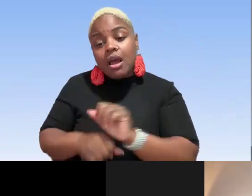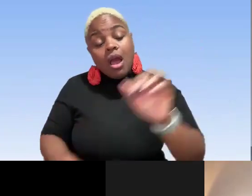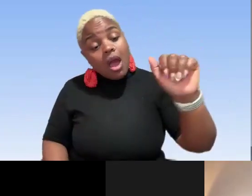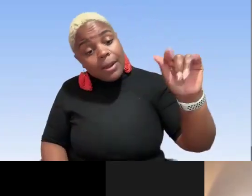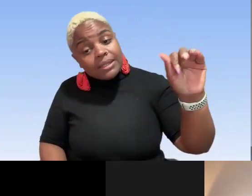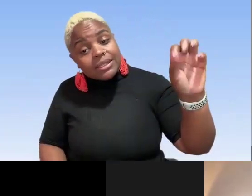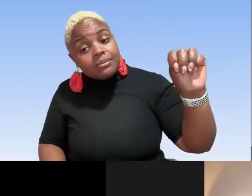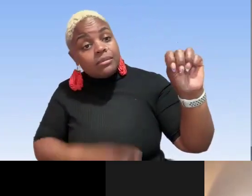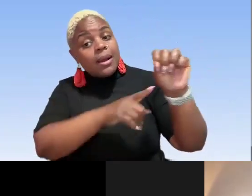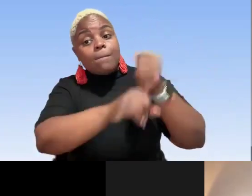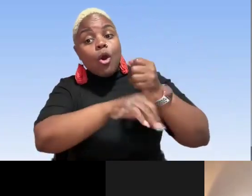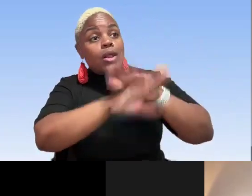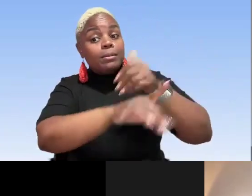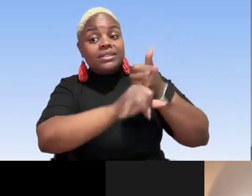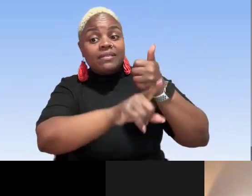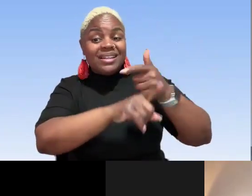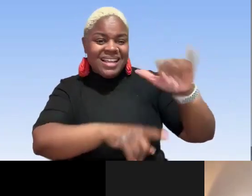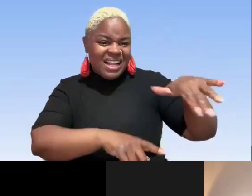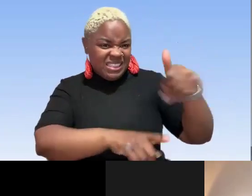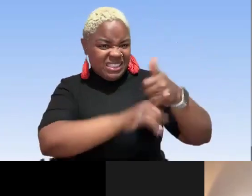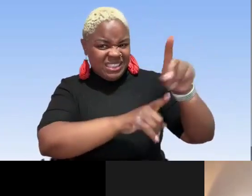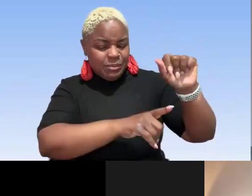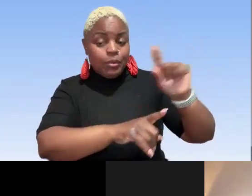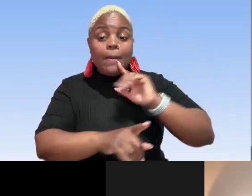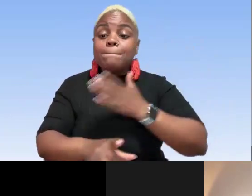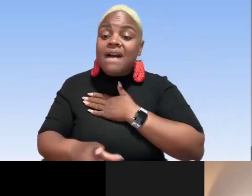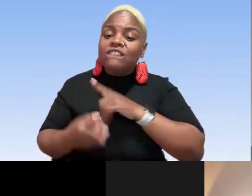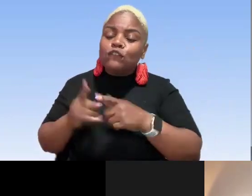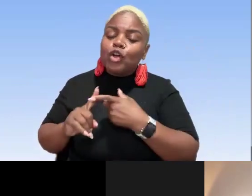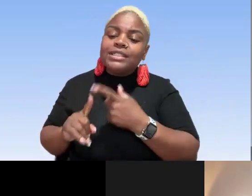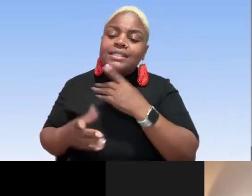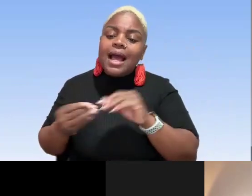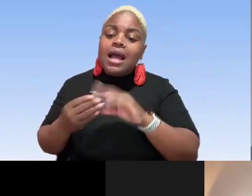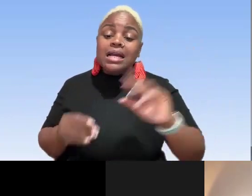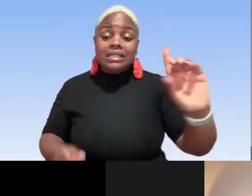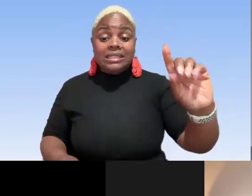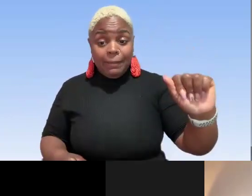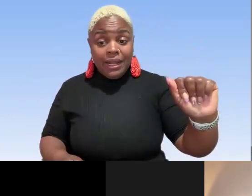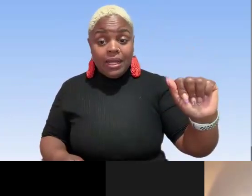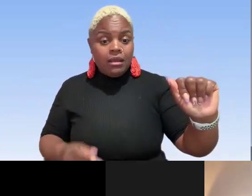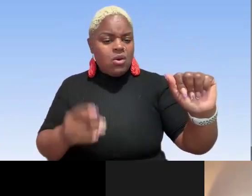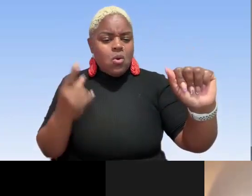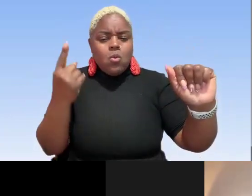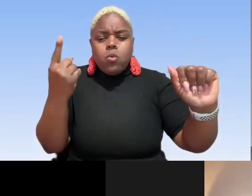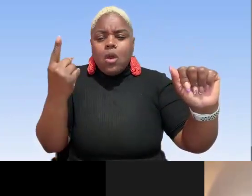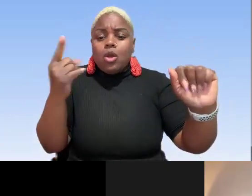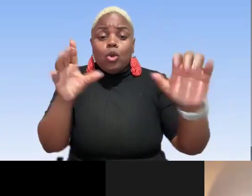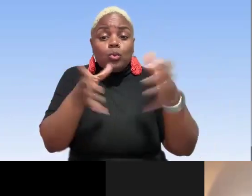As a friend, uh, Jillian would say, you know, "Disability is one of the only groups that is for open enrollment," right? [MARIA PALACIOS] Mm-hmm.